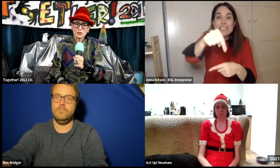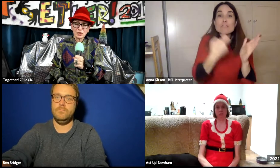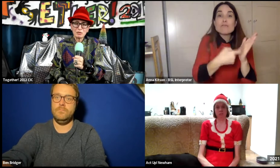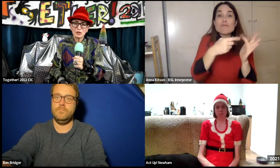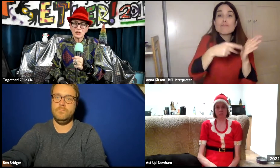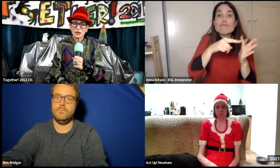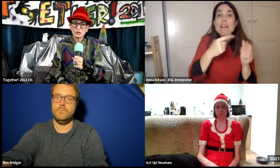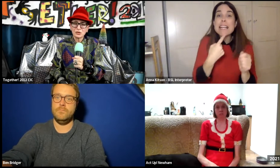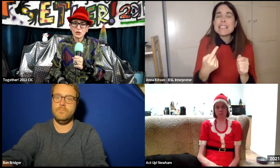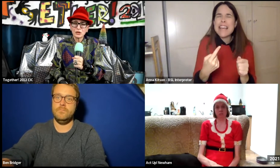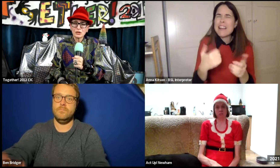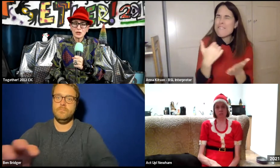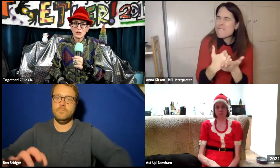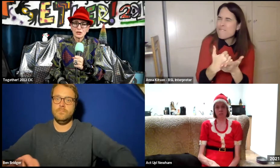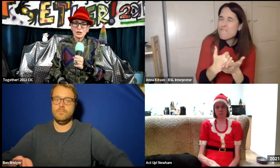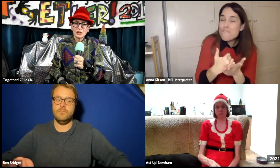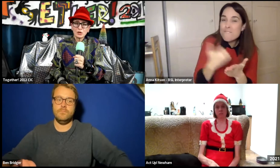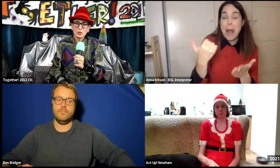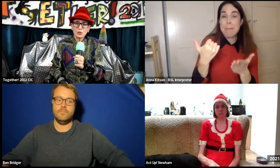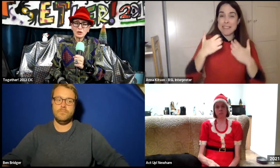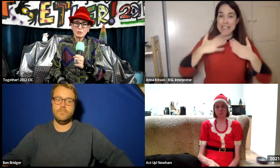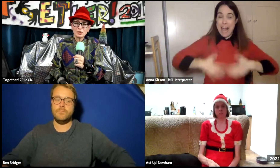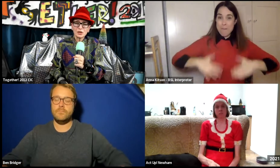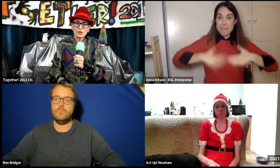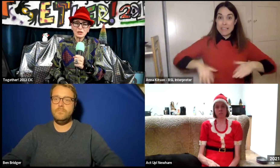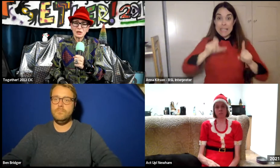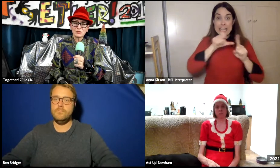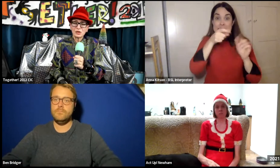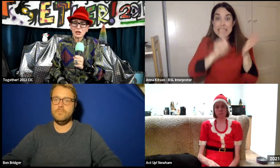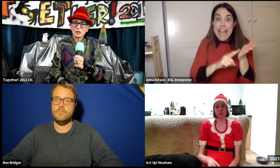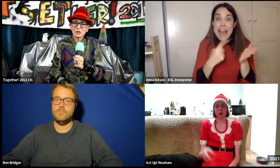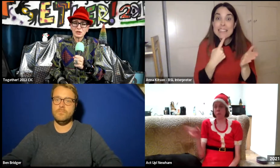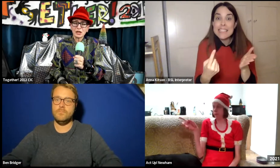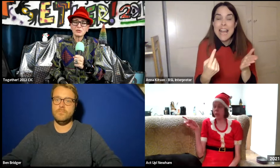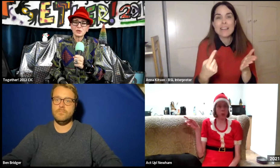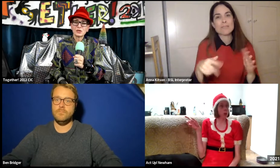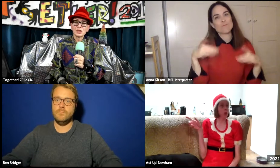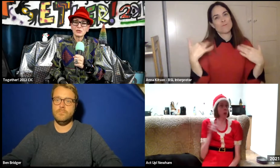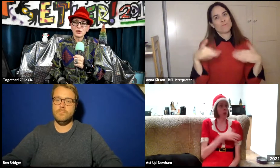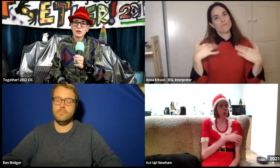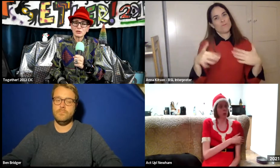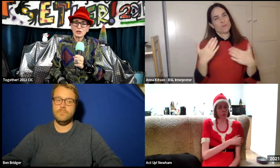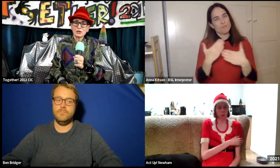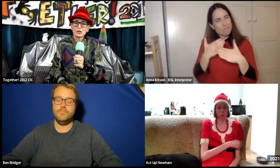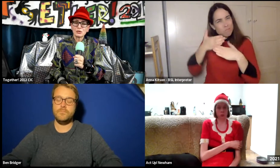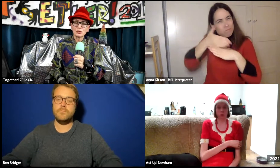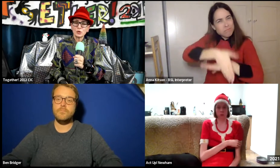fabulous outfit. DL Williams says, love the effort Sterre, great stuff, all the